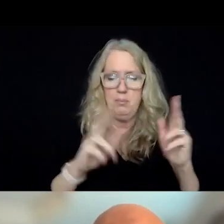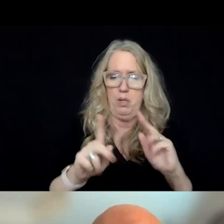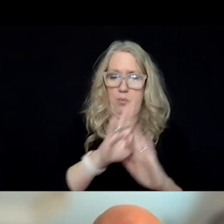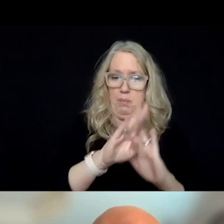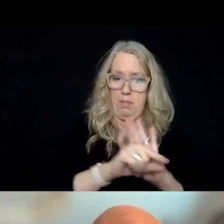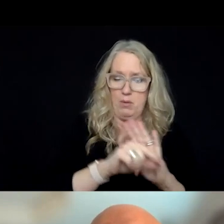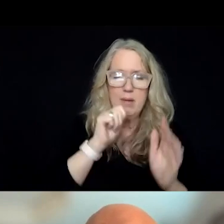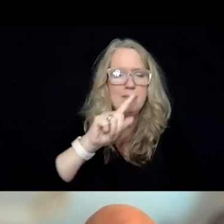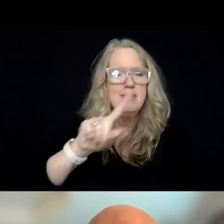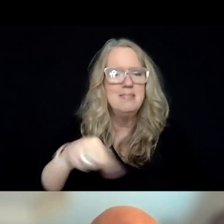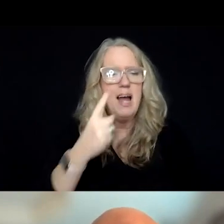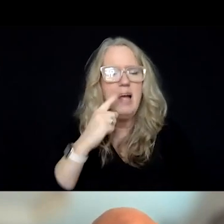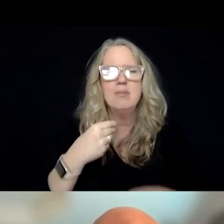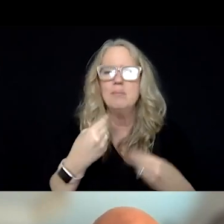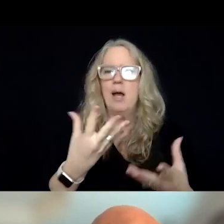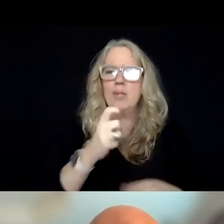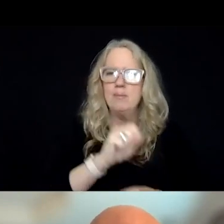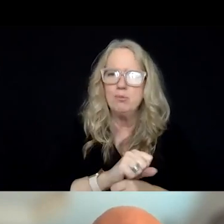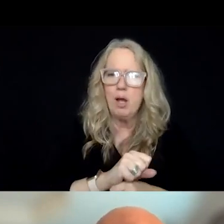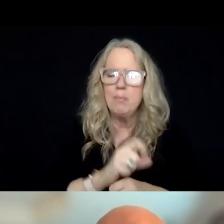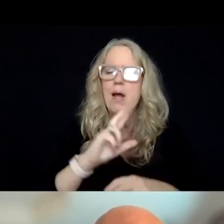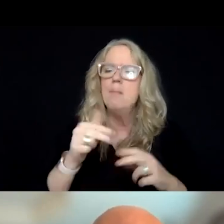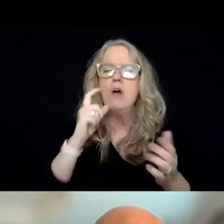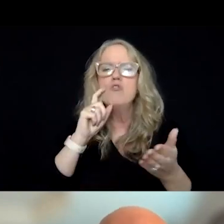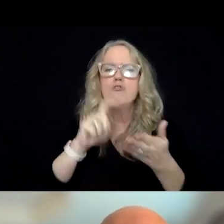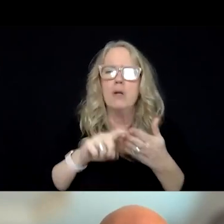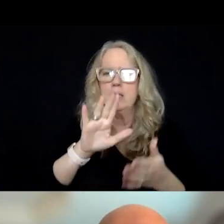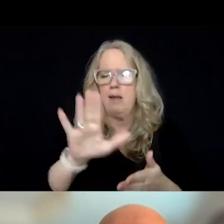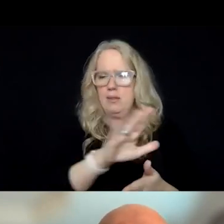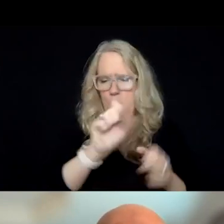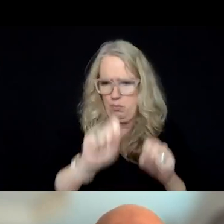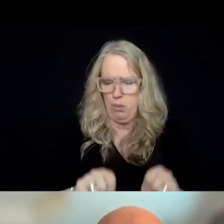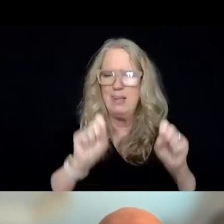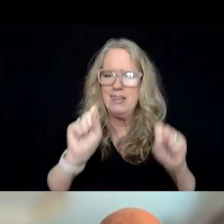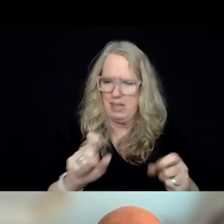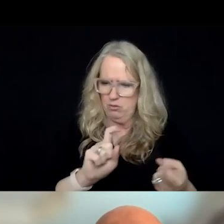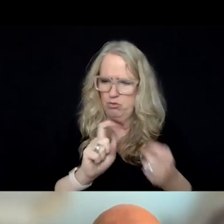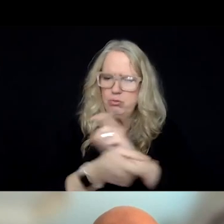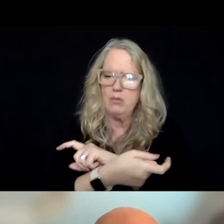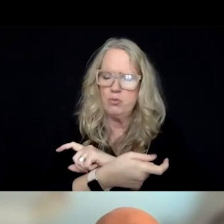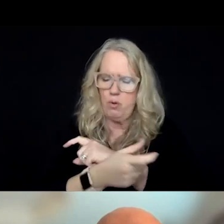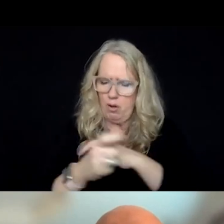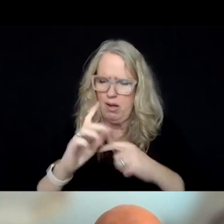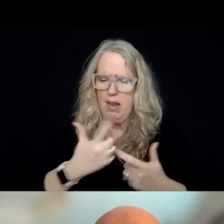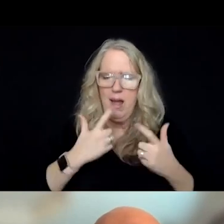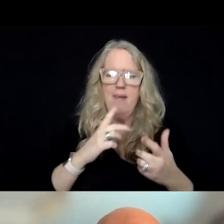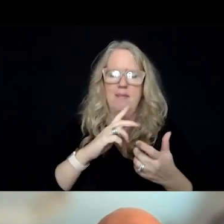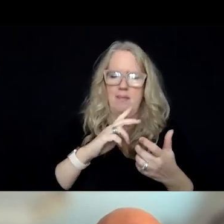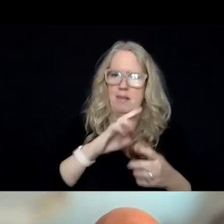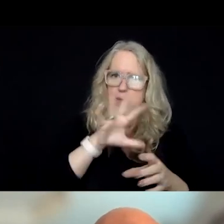ABOUT GIVING A PERSON. IT IS ABOUT RECOGNIZING THEIR POTENTIAL TO TRANSFORM LIVES, INCLUDING THEIR OWN.